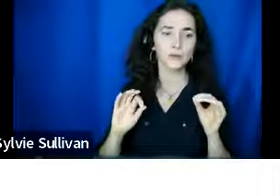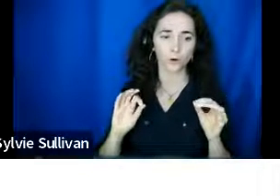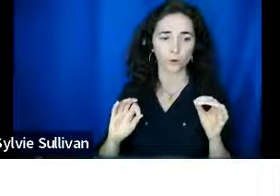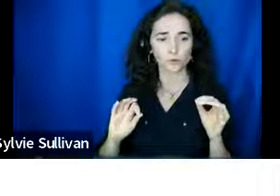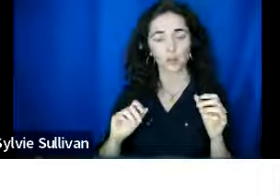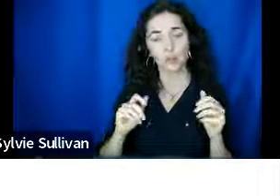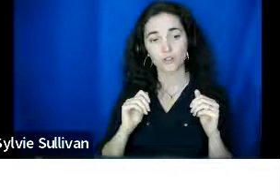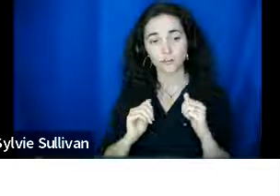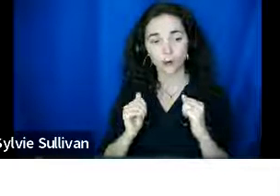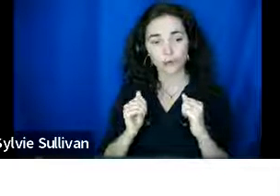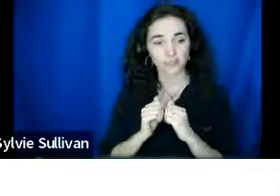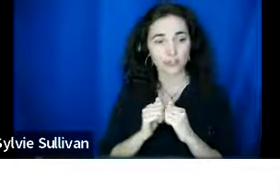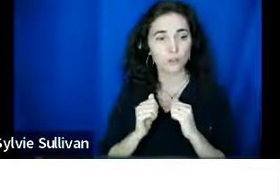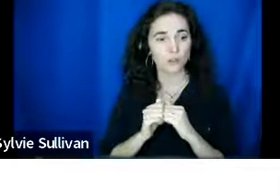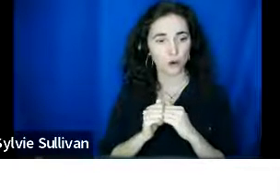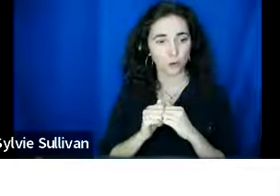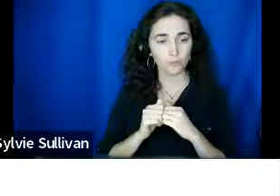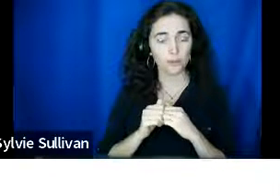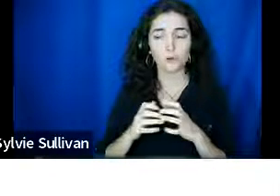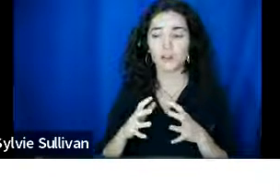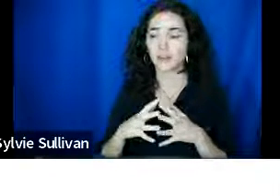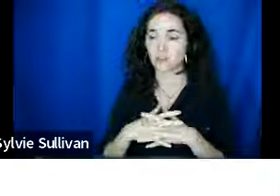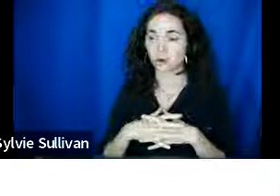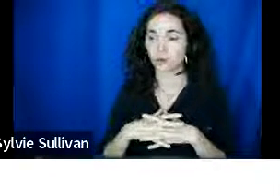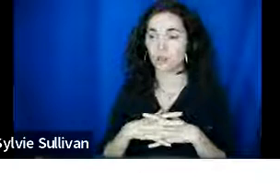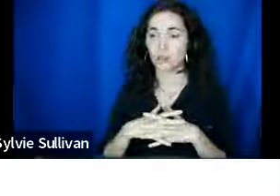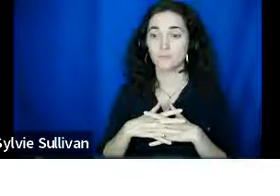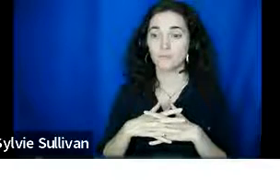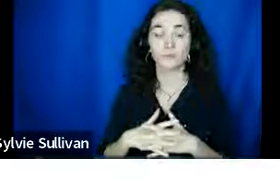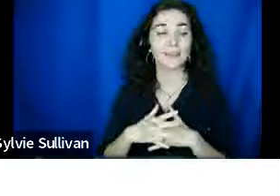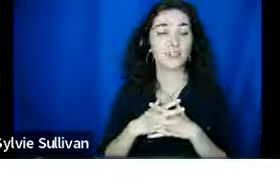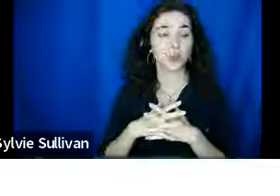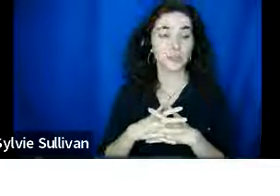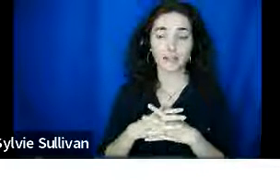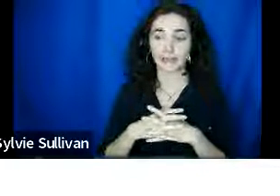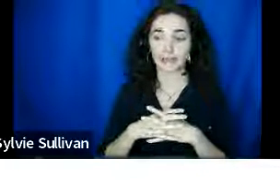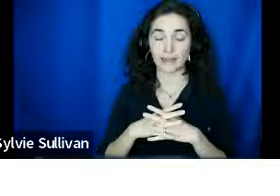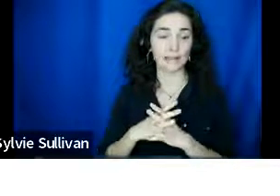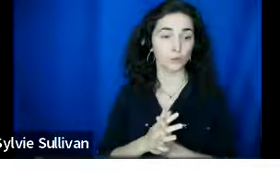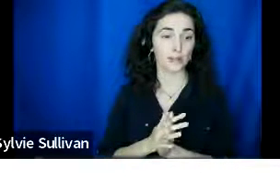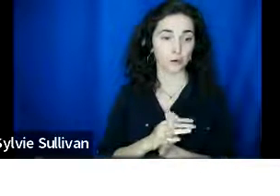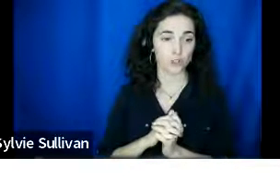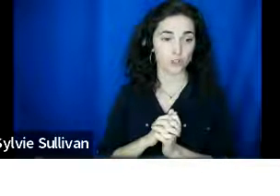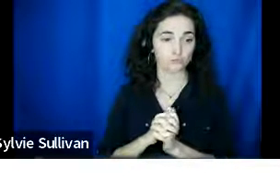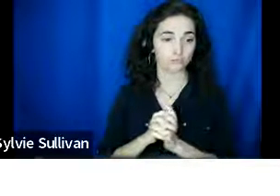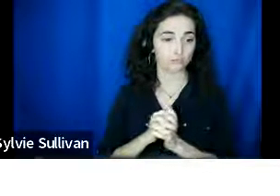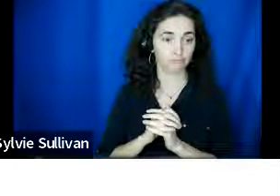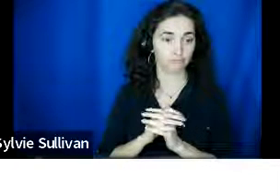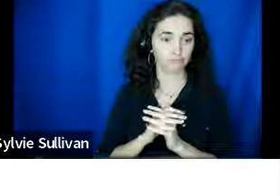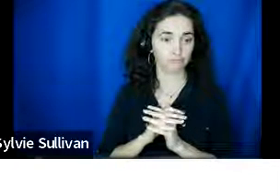How do many words does a person need to know before they can start to begin communicating in a new language?